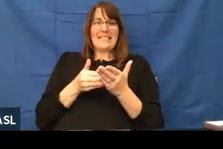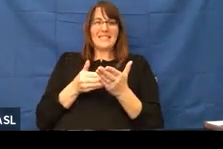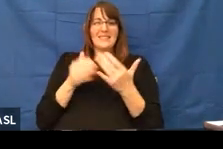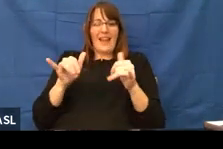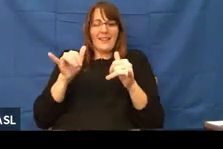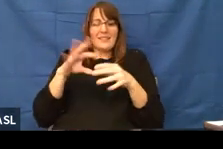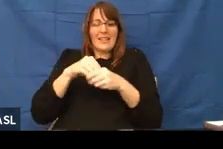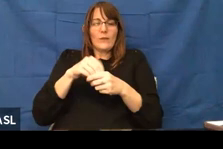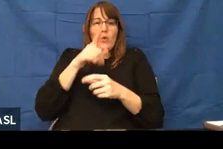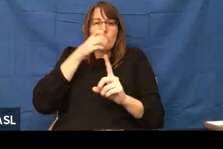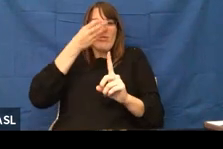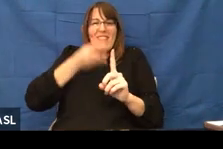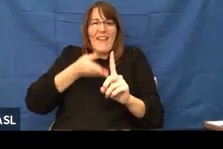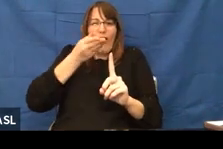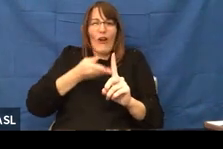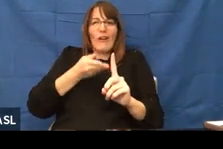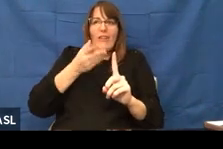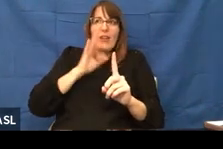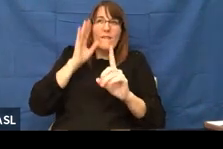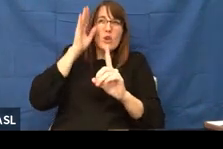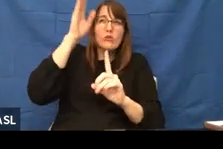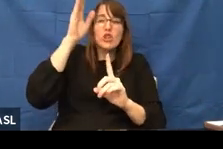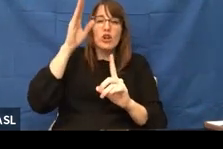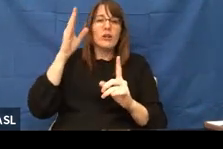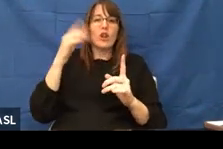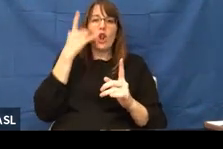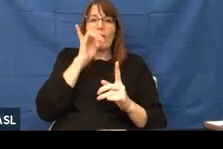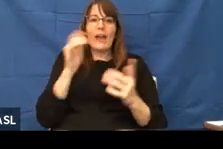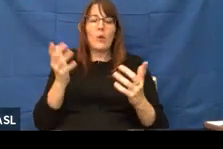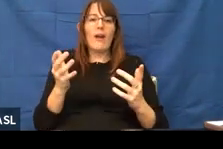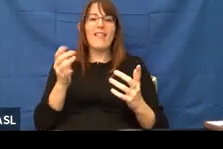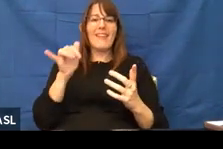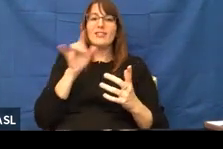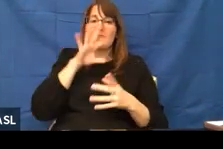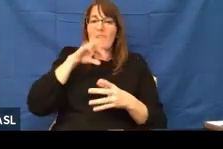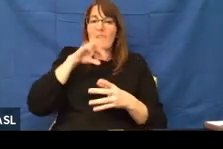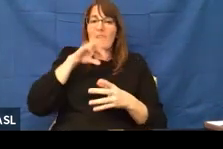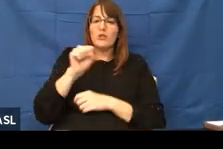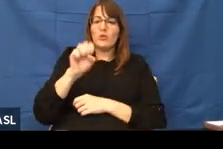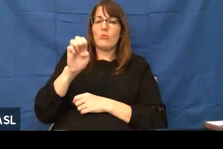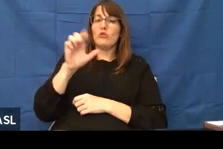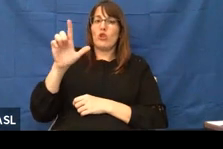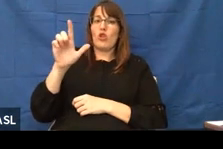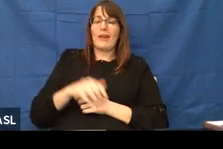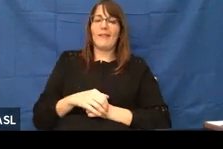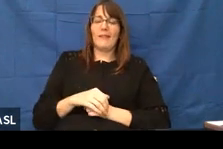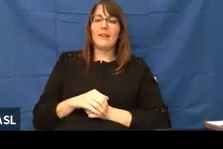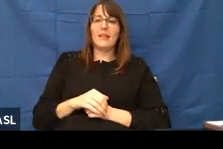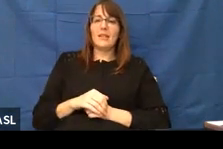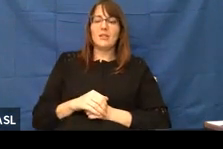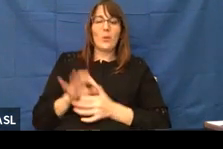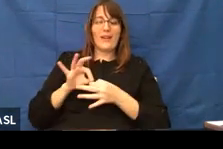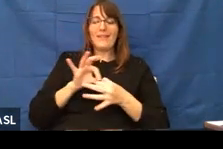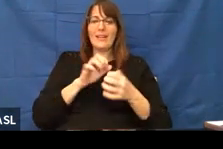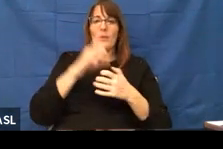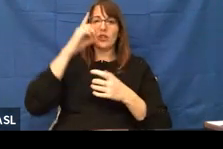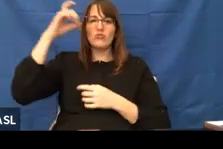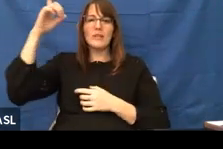Jewyl Alderson Clarke, SDCOE: who they are and what they want to be one day, that is also a part of social and emotional learning and so connecting it to their dreams hopes and future.